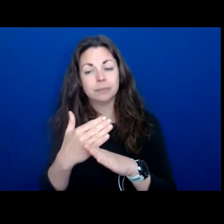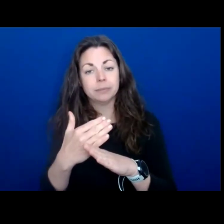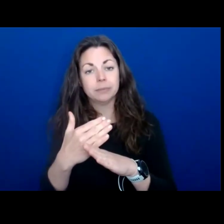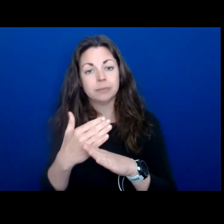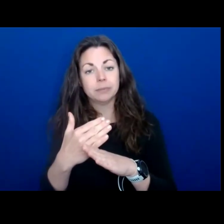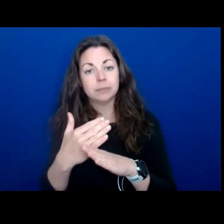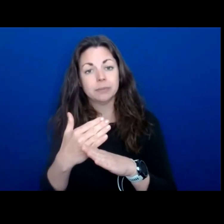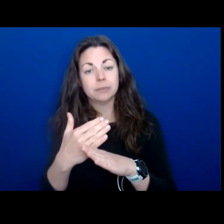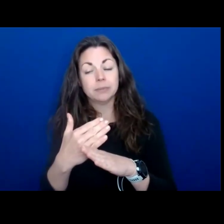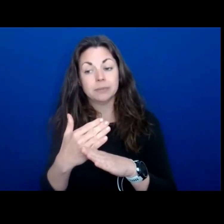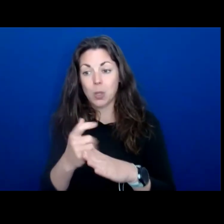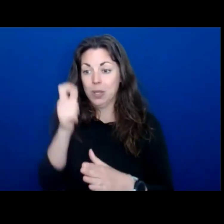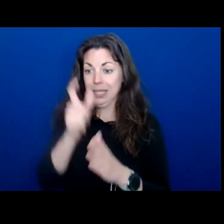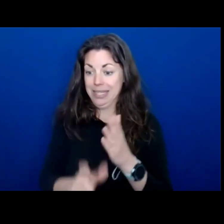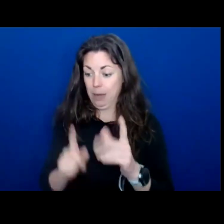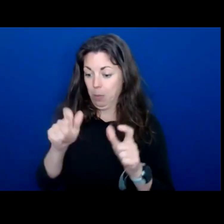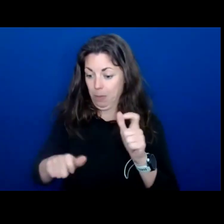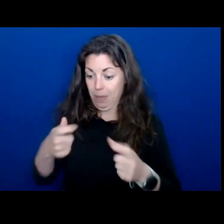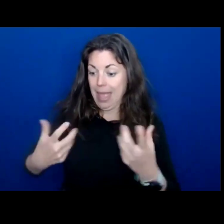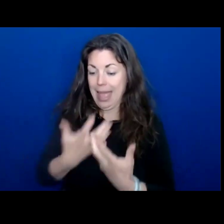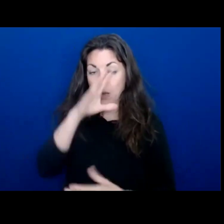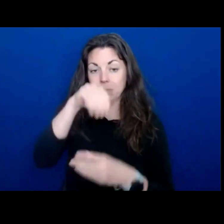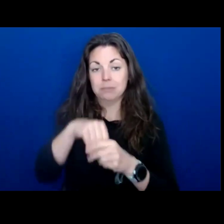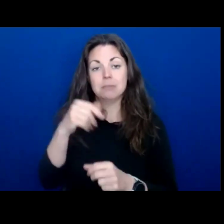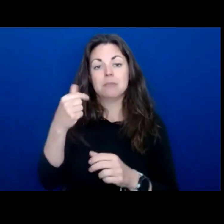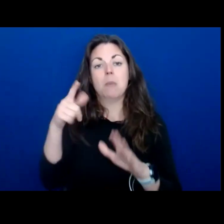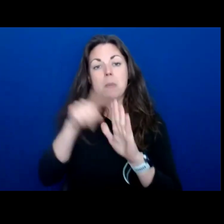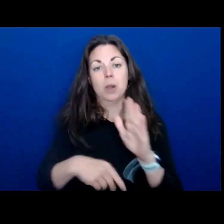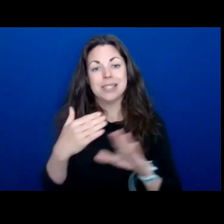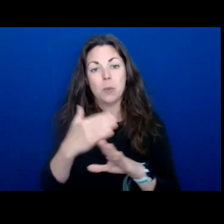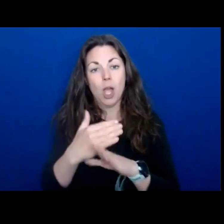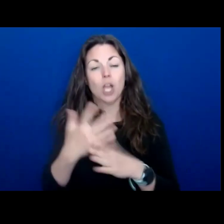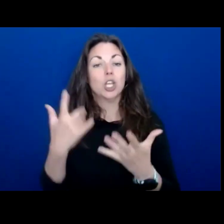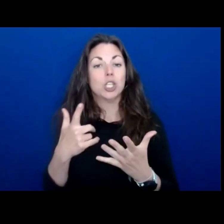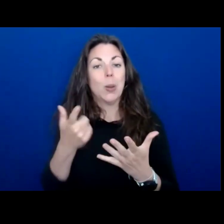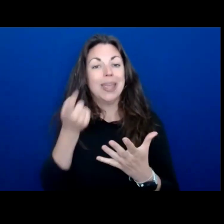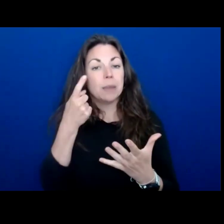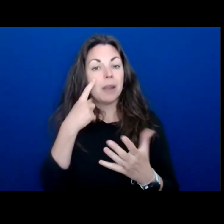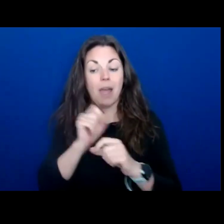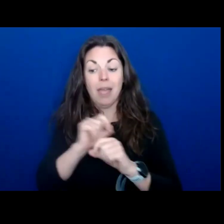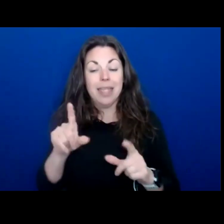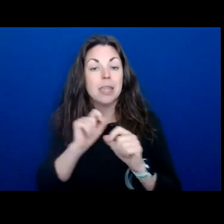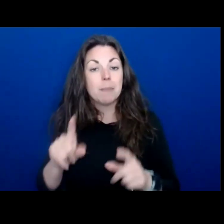as a disabled person. So I would recommend that. Keep an eye on your emails and we'll send you details once that, that is booked in.